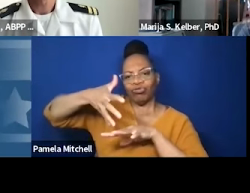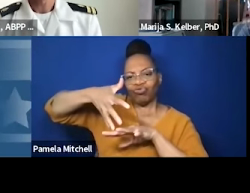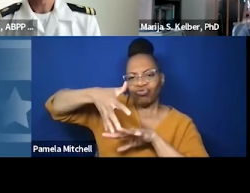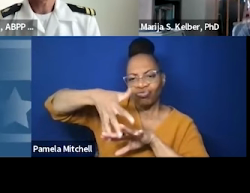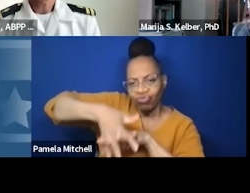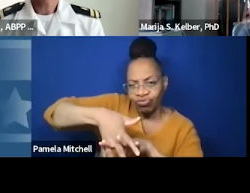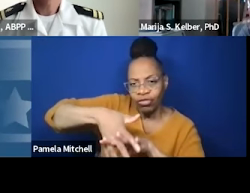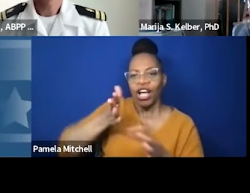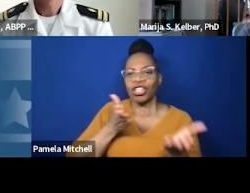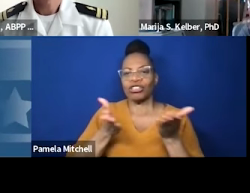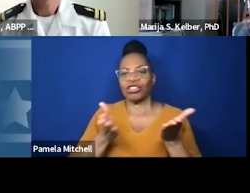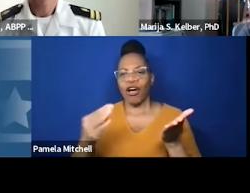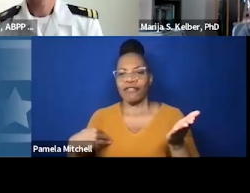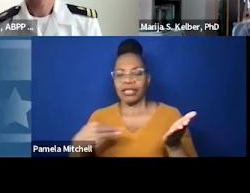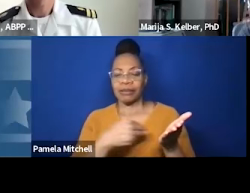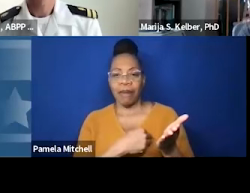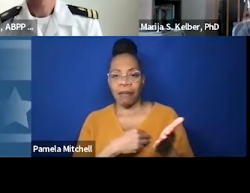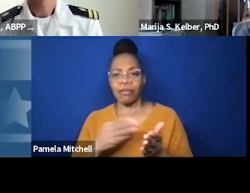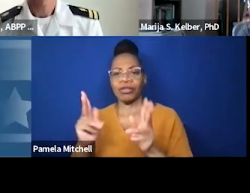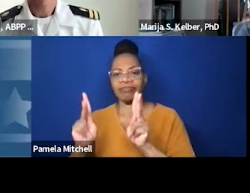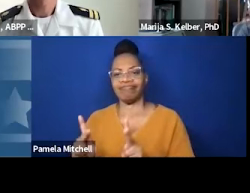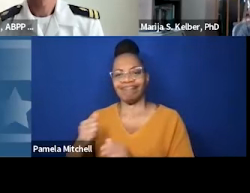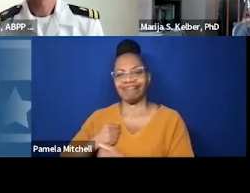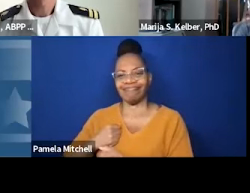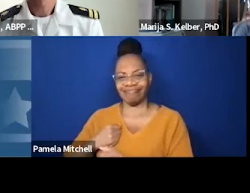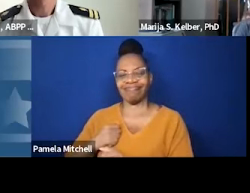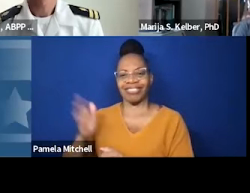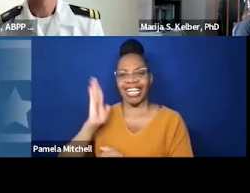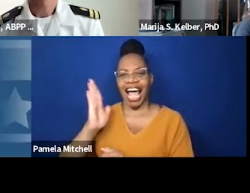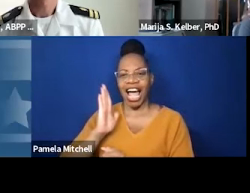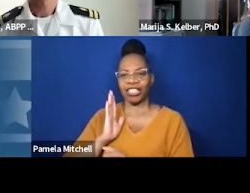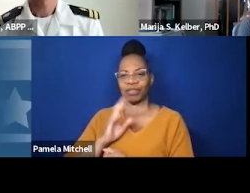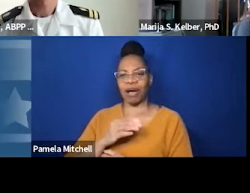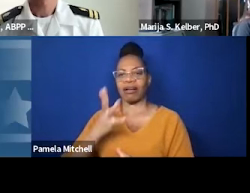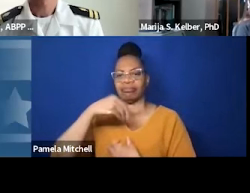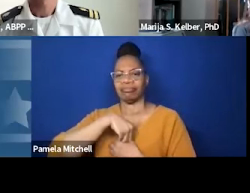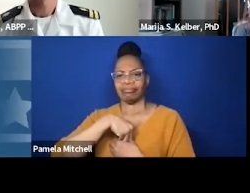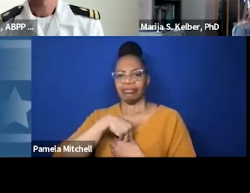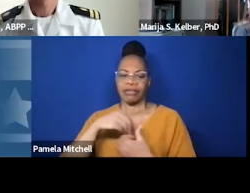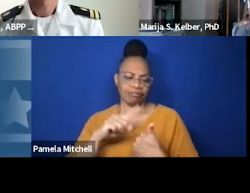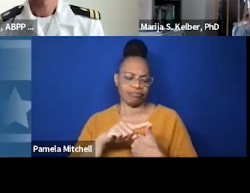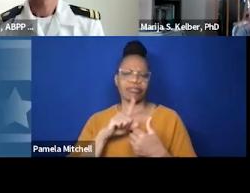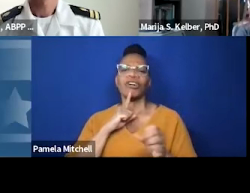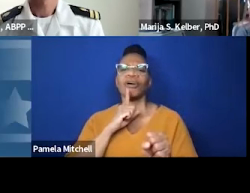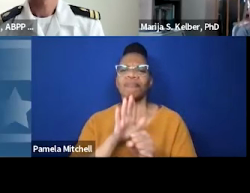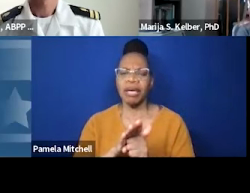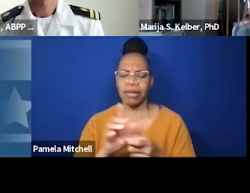and they become a part of core values after the service. Things like commitment, honor, sacrifice, putting the needs of others before oneself,